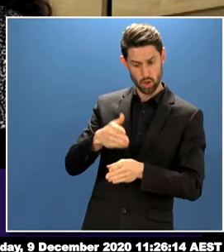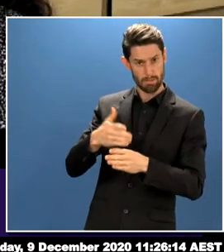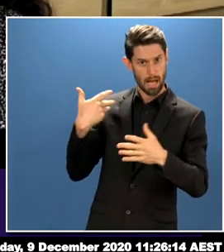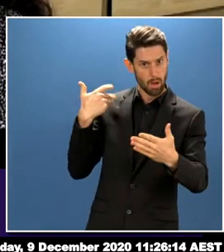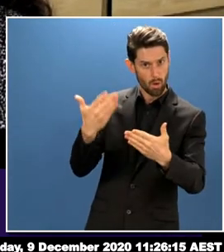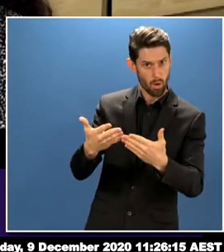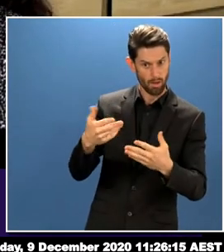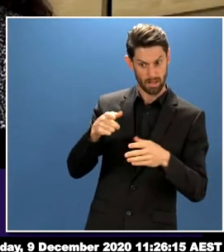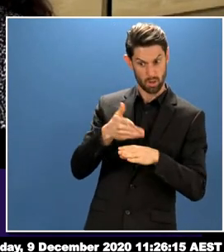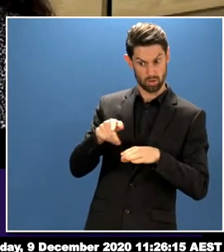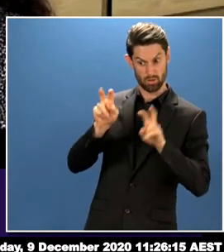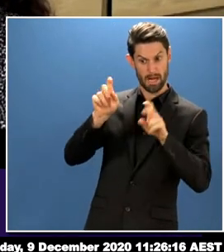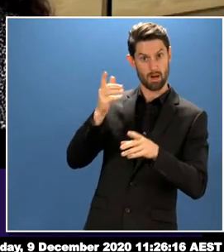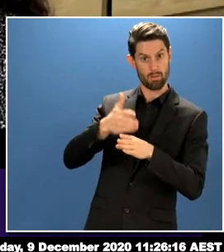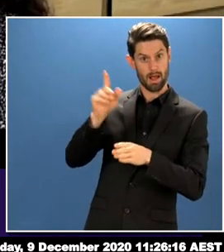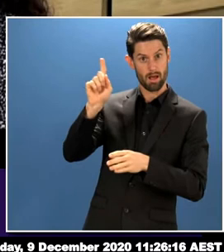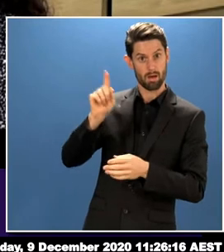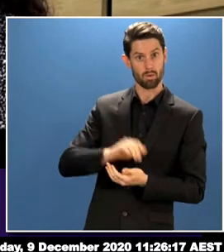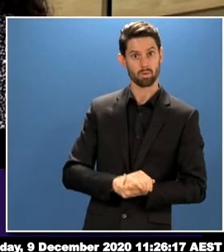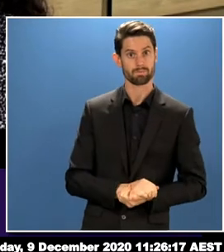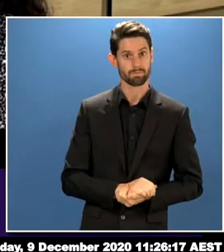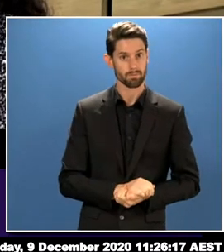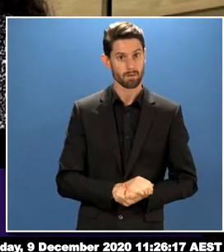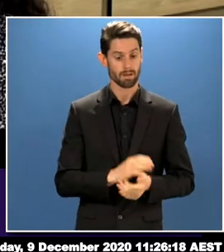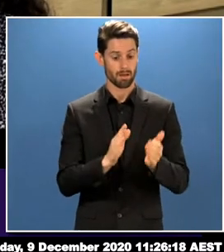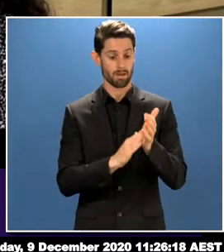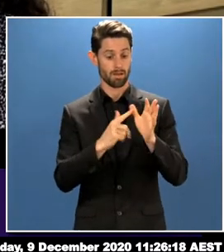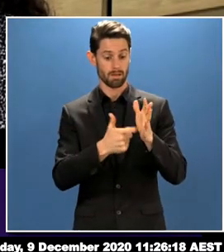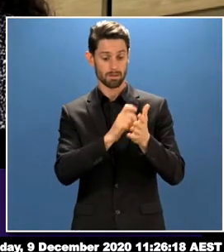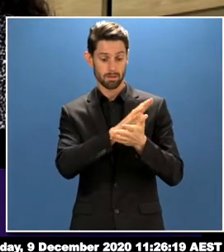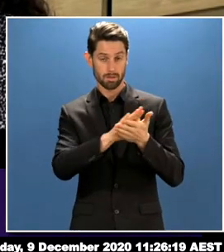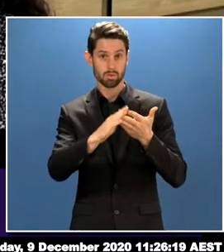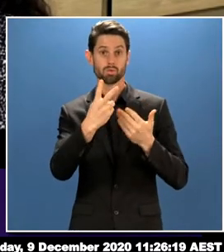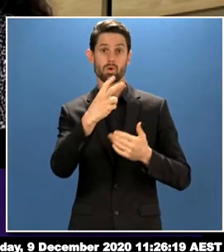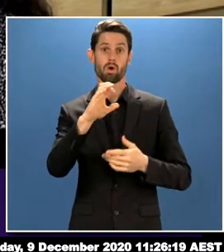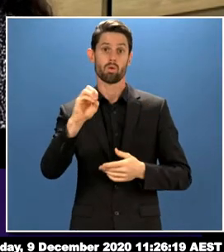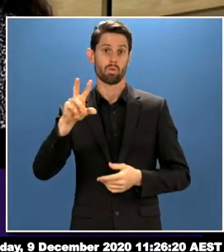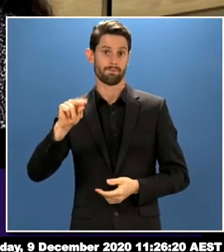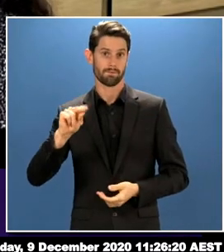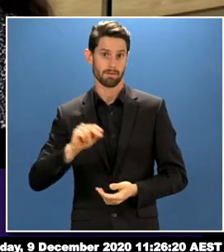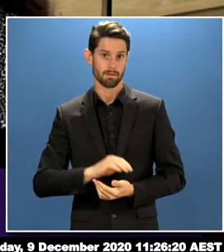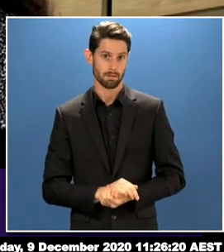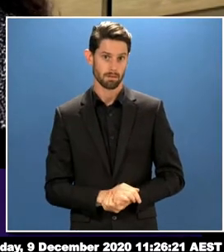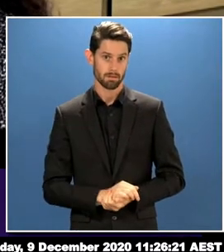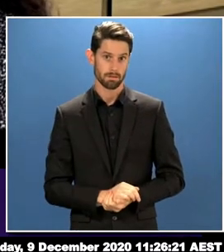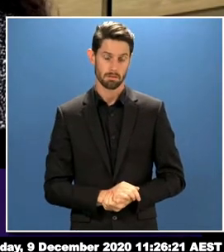Since 6 March 2012. So almost 9 years?